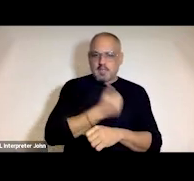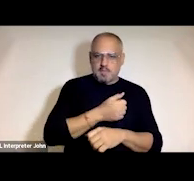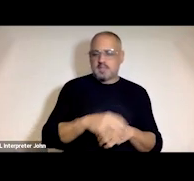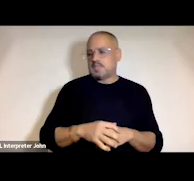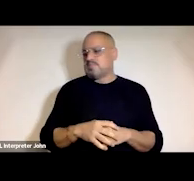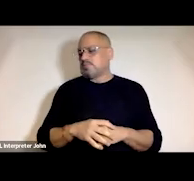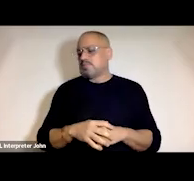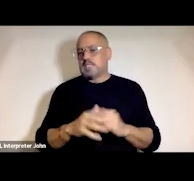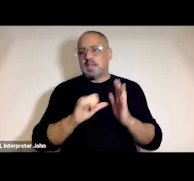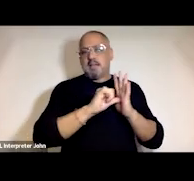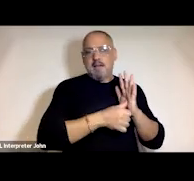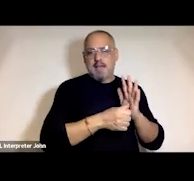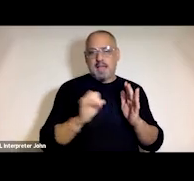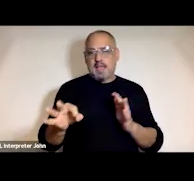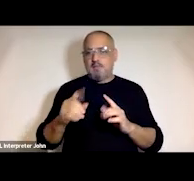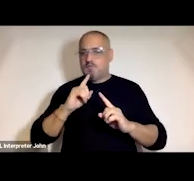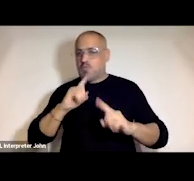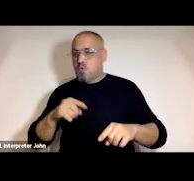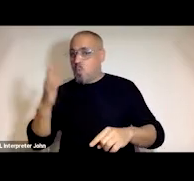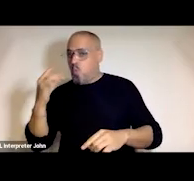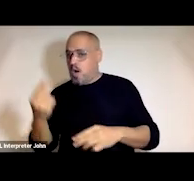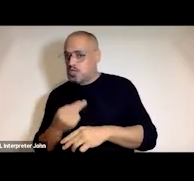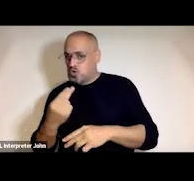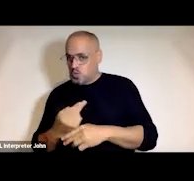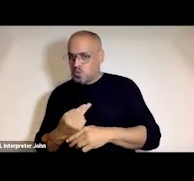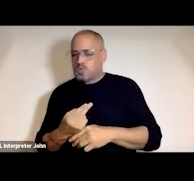and highlight if they report why they use substances.